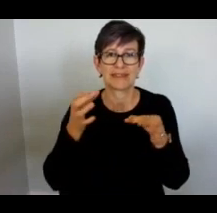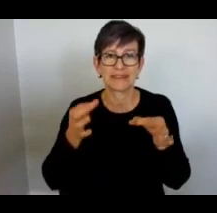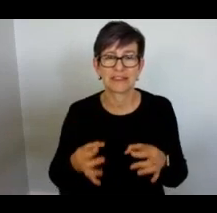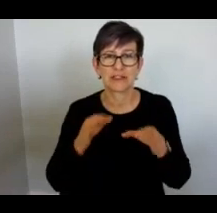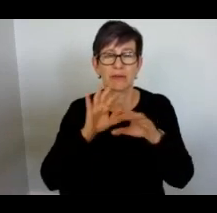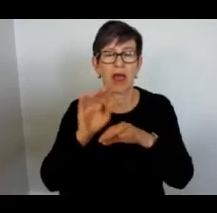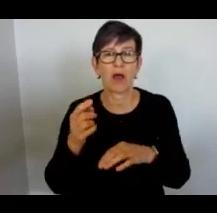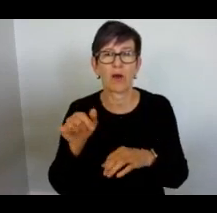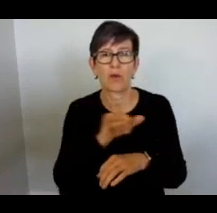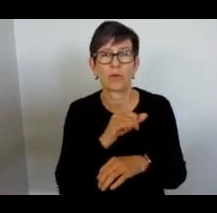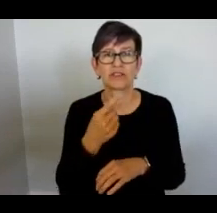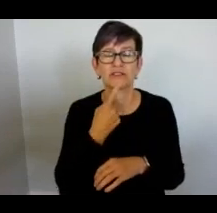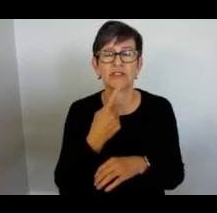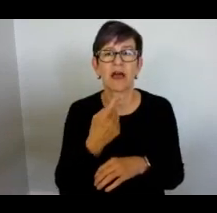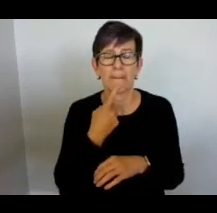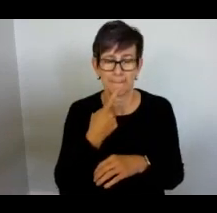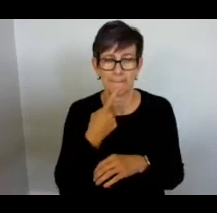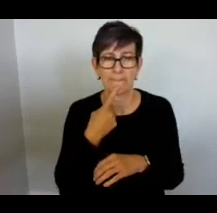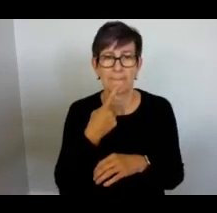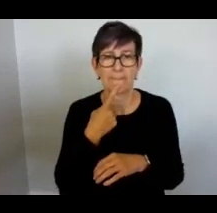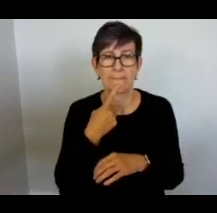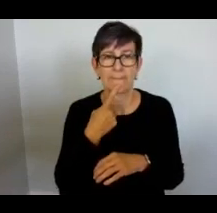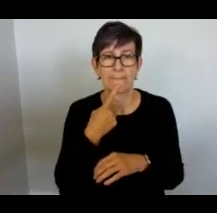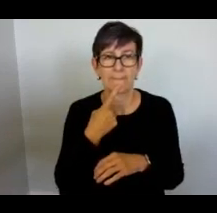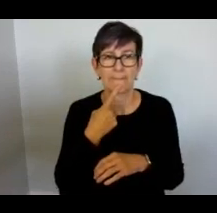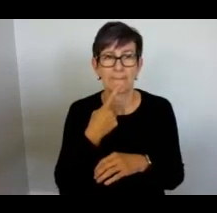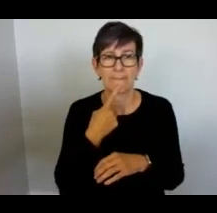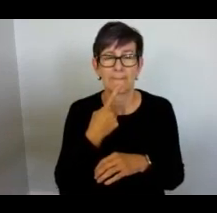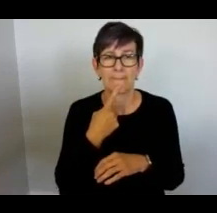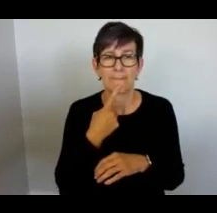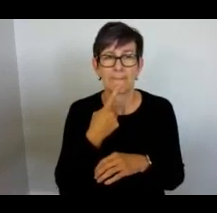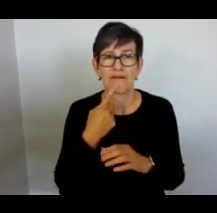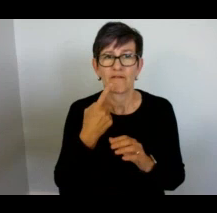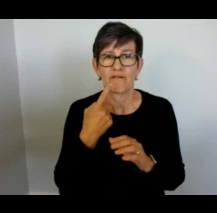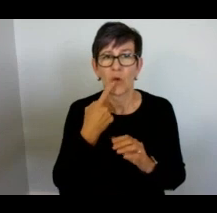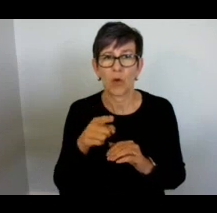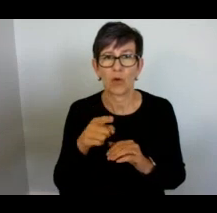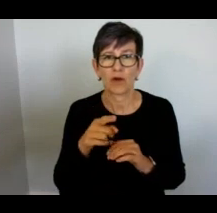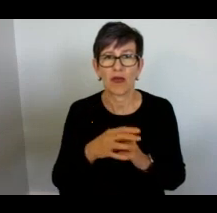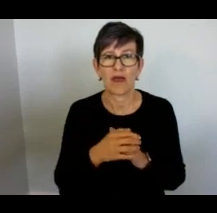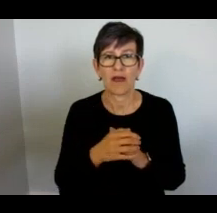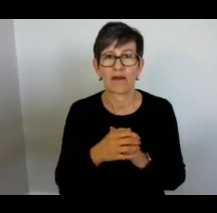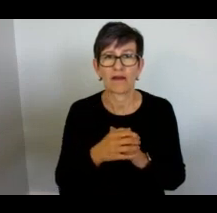that's being sought at any point throughout the proceedings to amend that application.